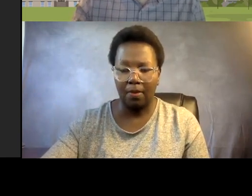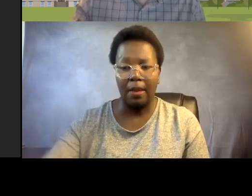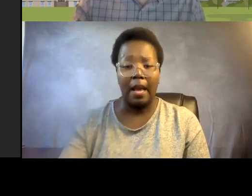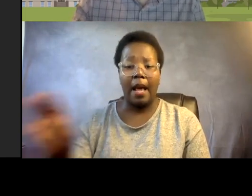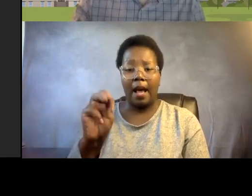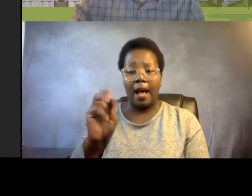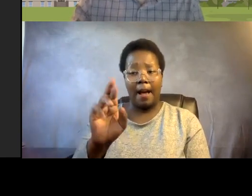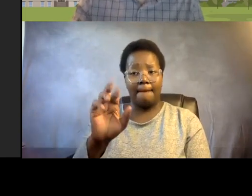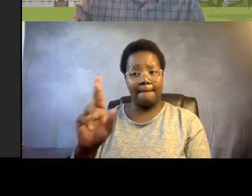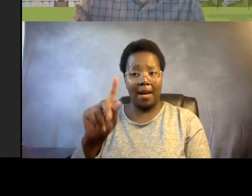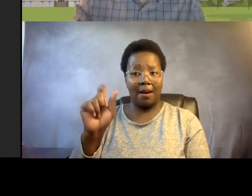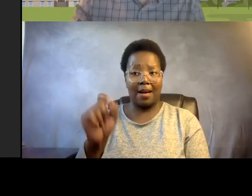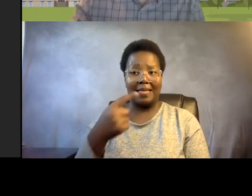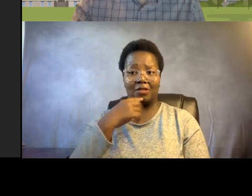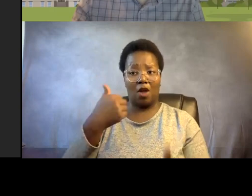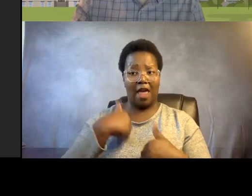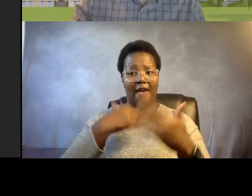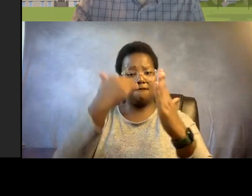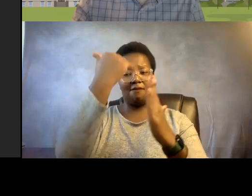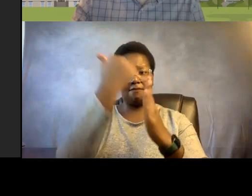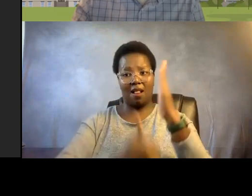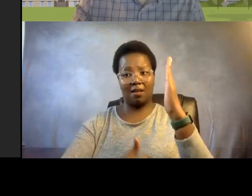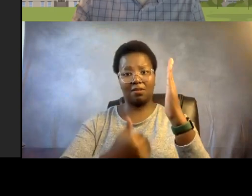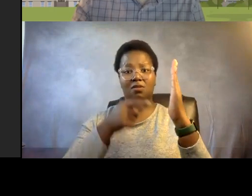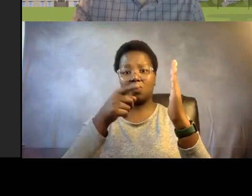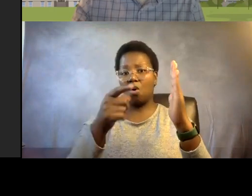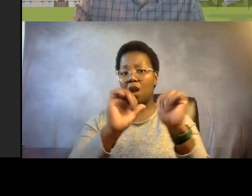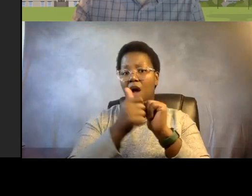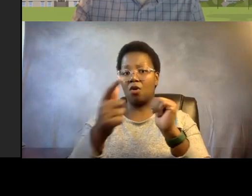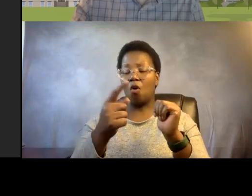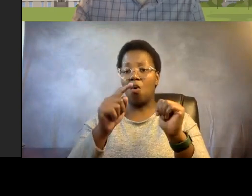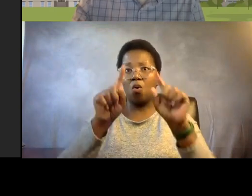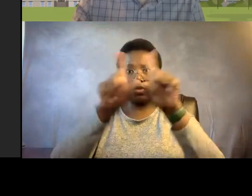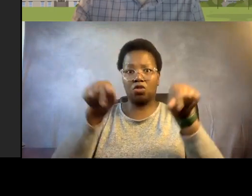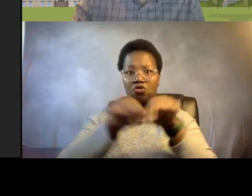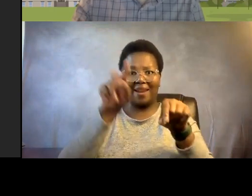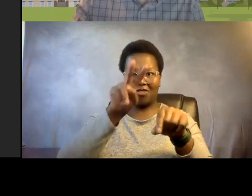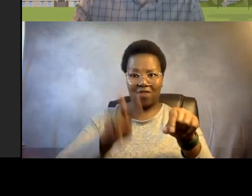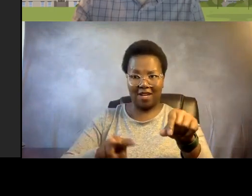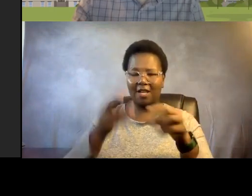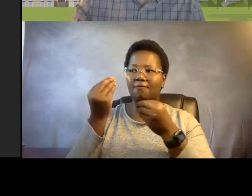reader shortcuts?" Well, we have articles on the WebAIM site for all of these major screen readers